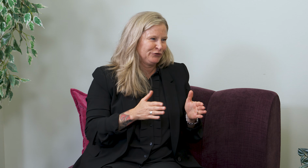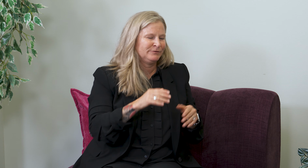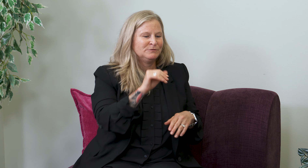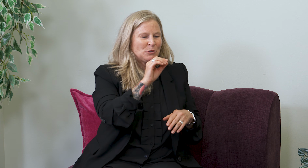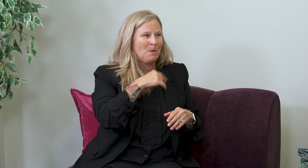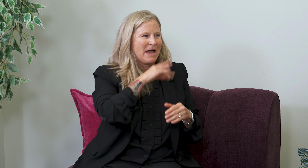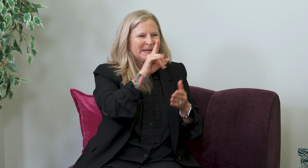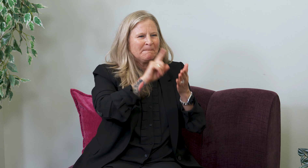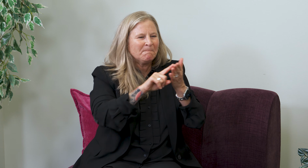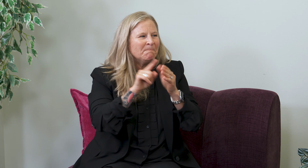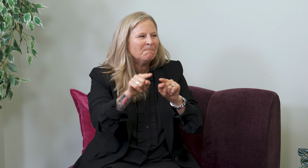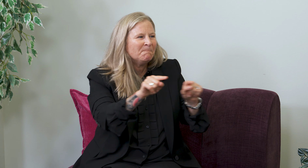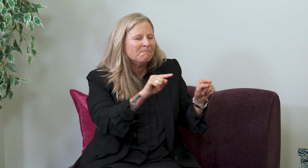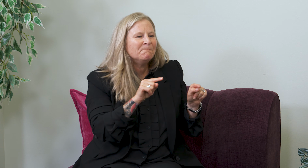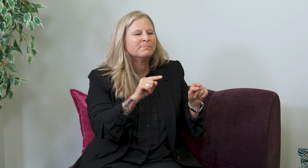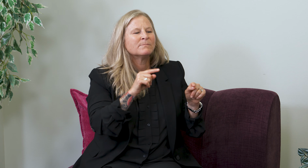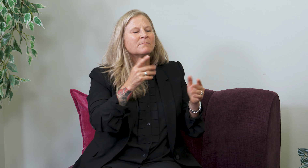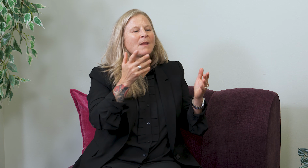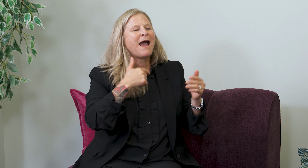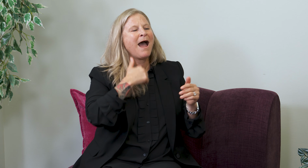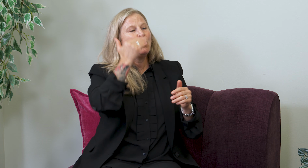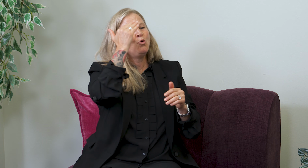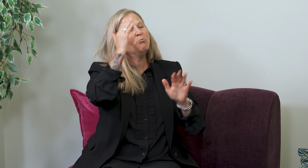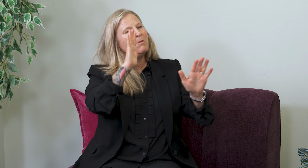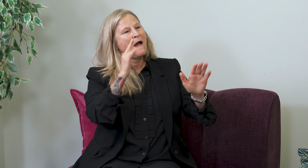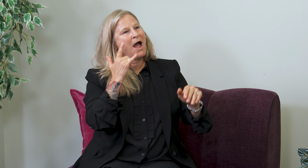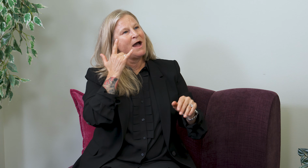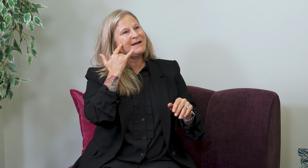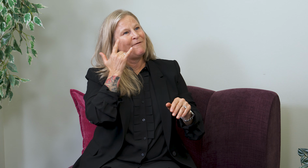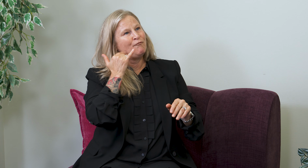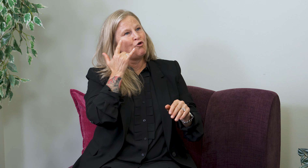Plus, I'm a mountain biker. I've already looked up some mountain biking.